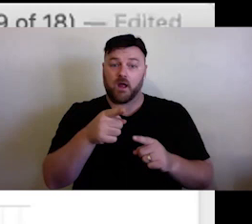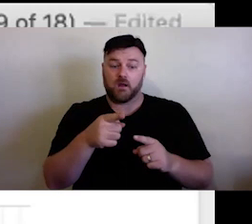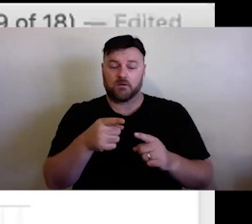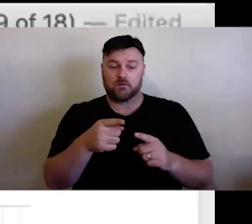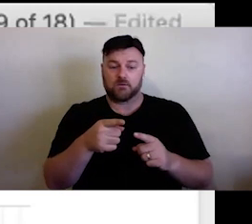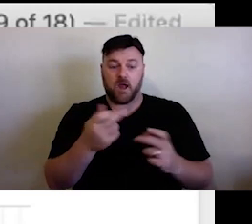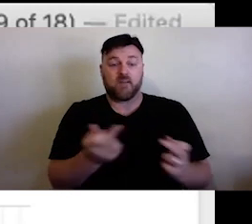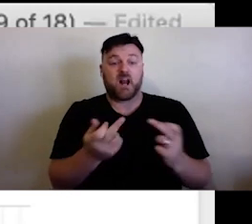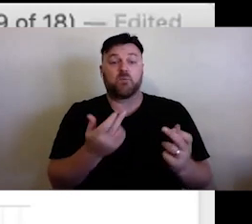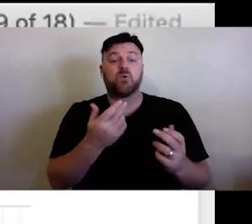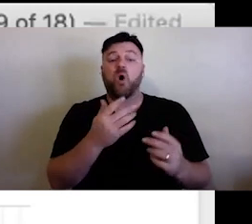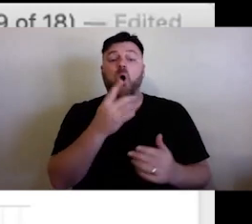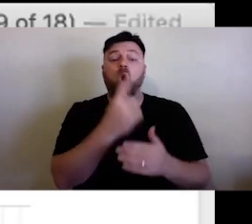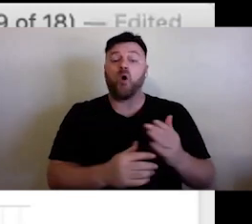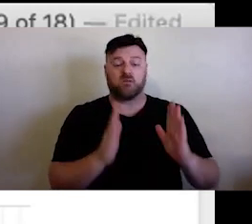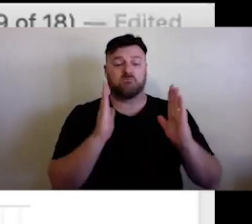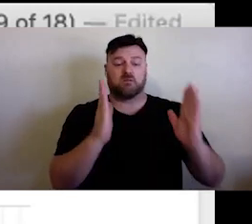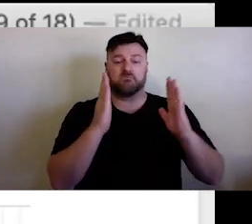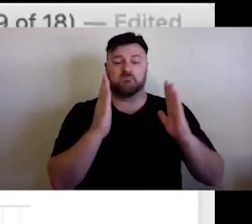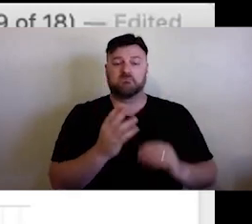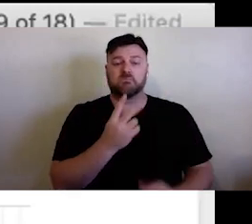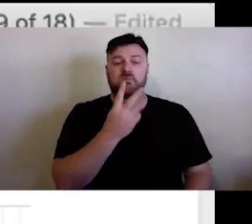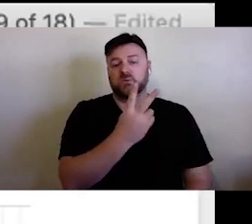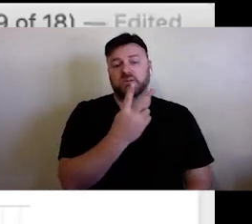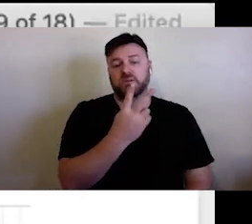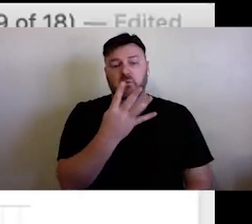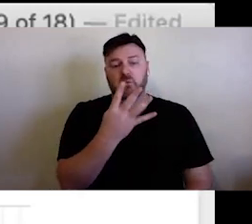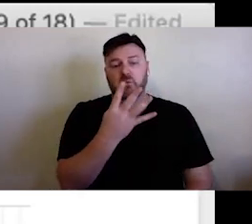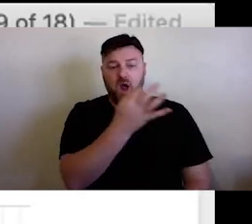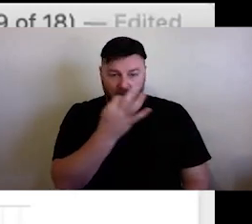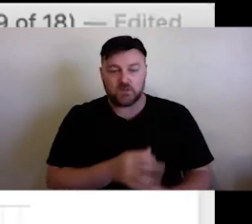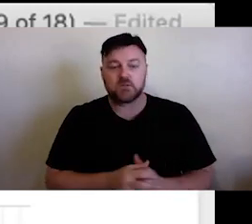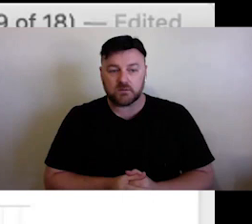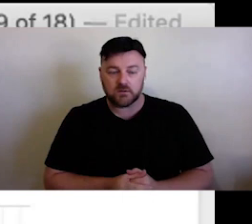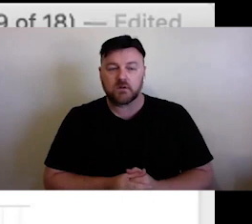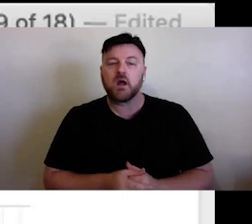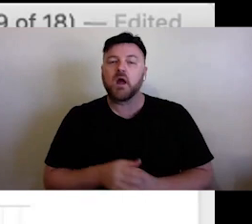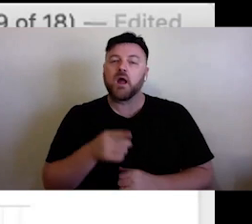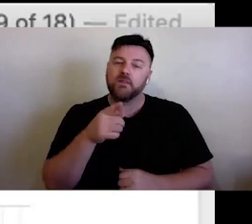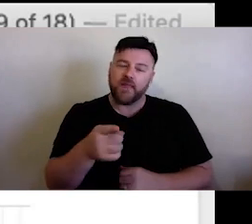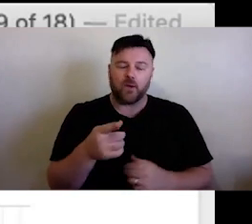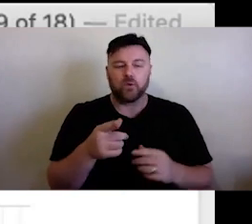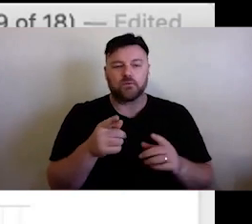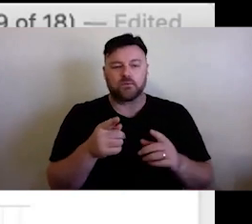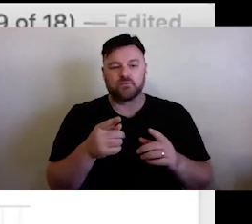nationally. Part of that was to do with rights. It's interesting having